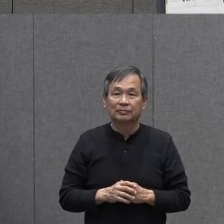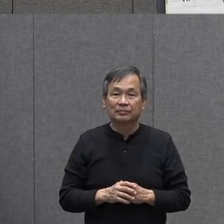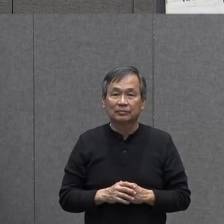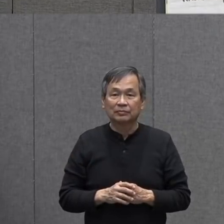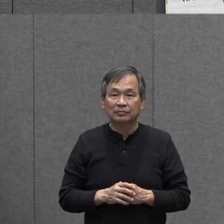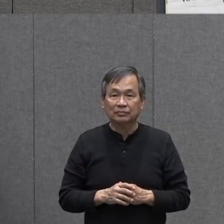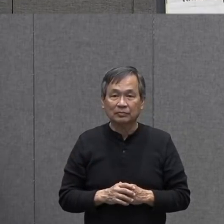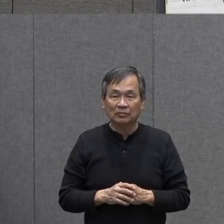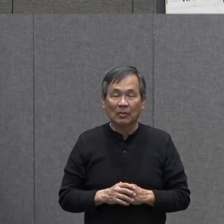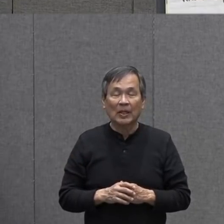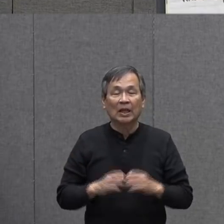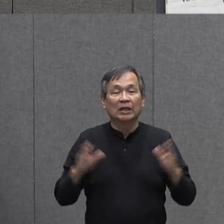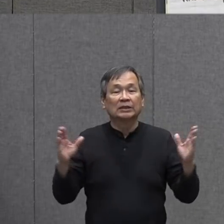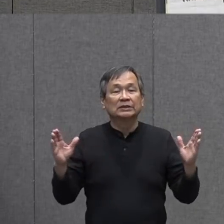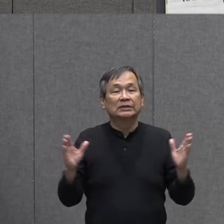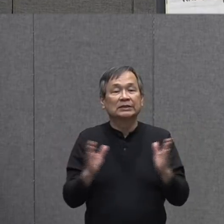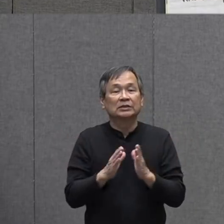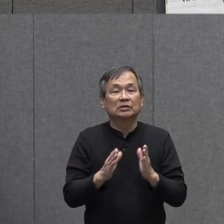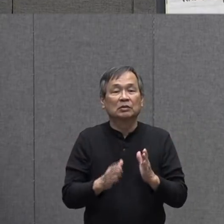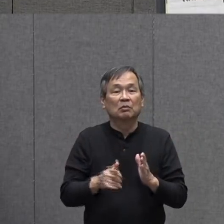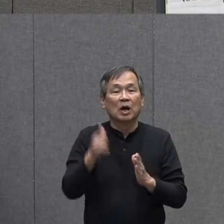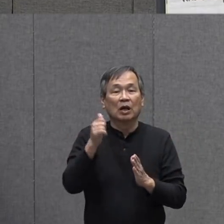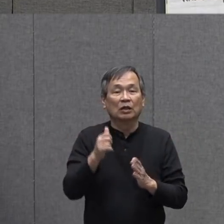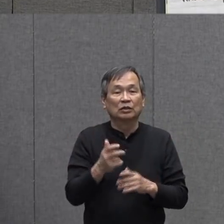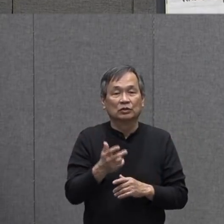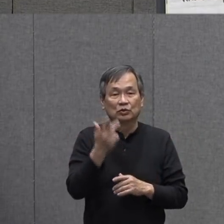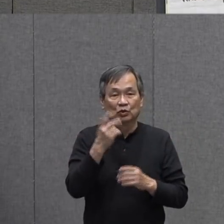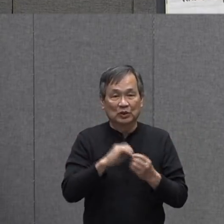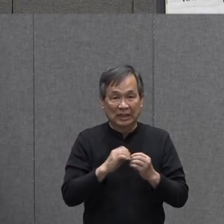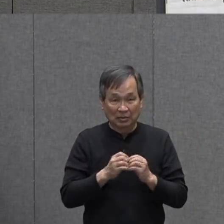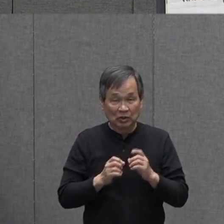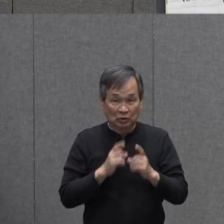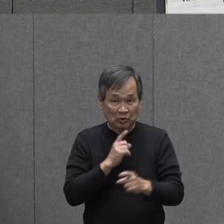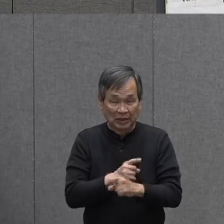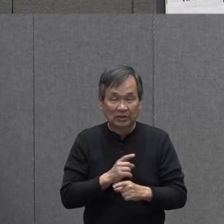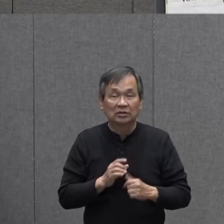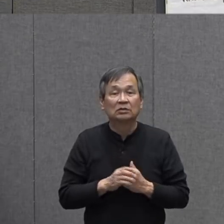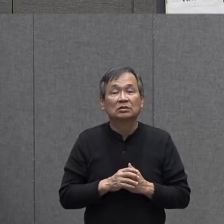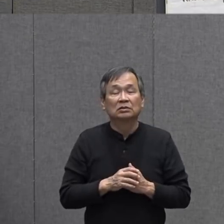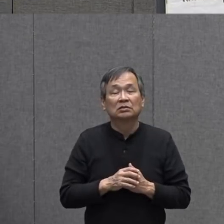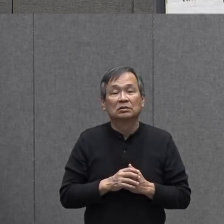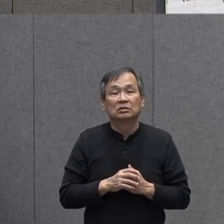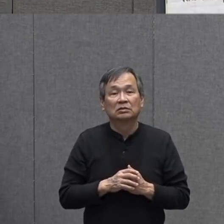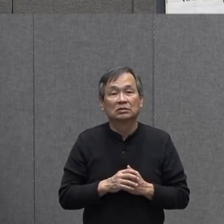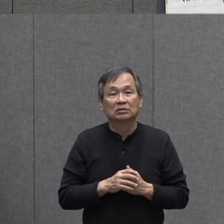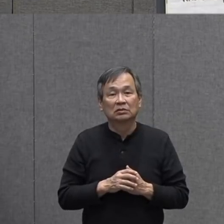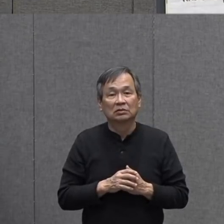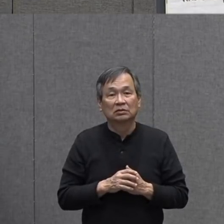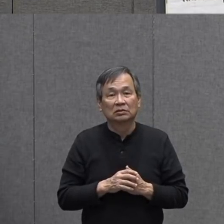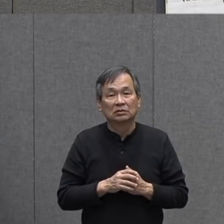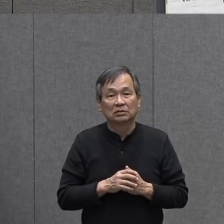So, yep, we're looking for the smallest three digit number. But I'm gonna take us over to our other one